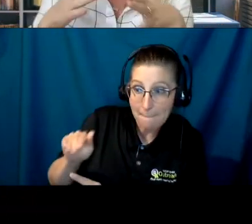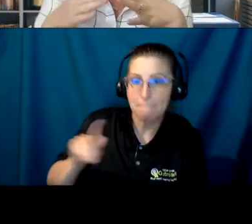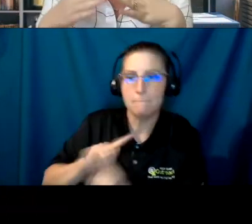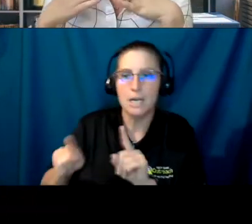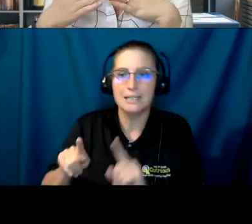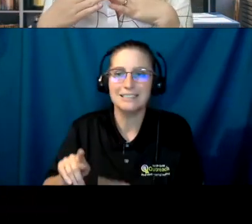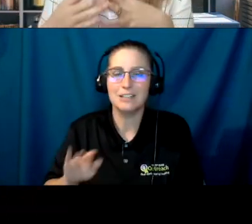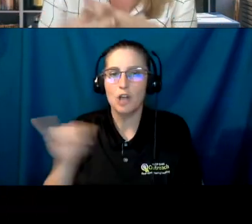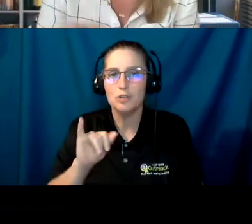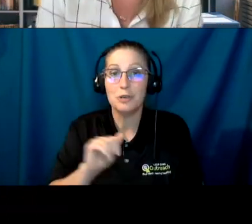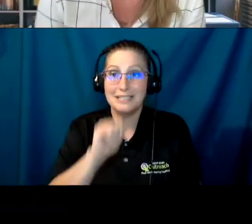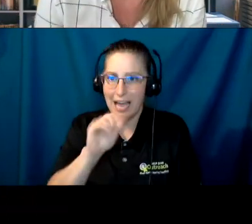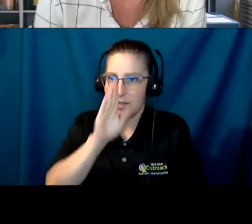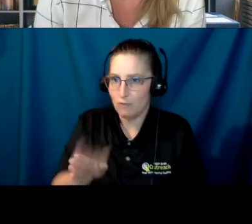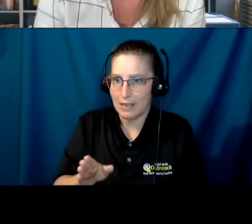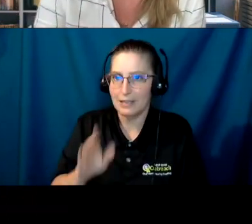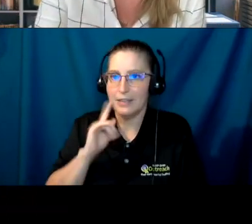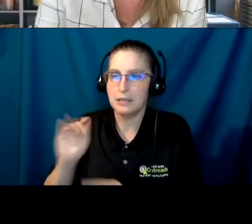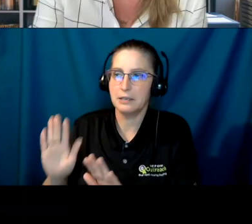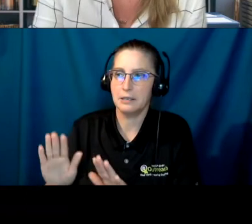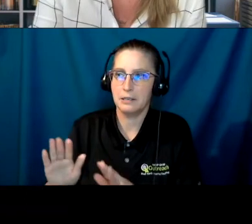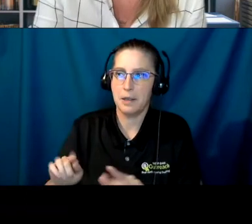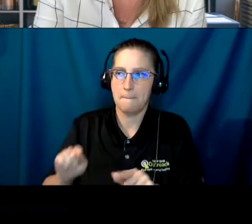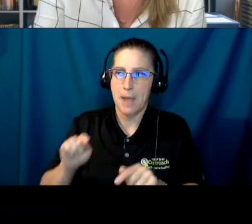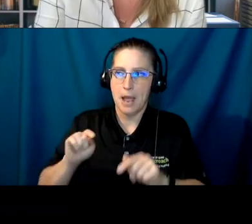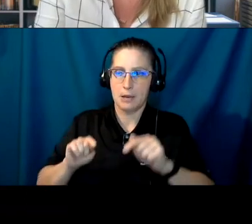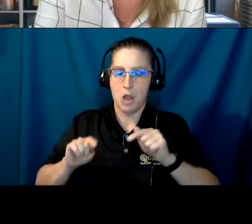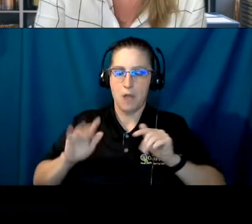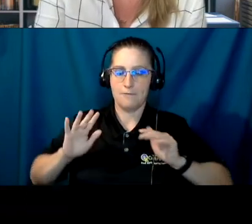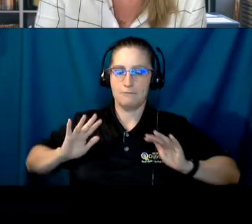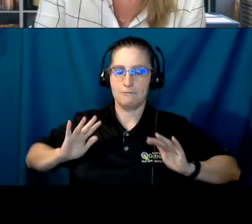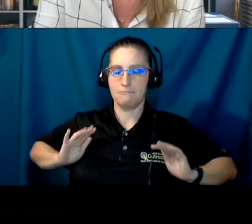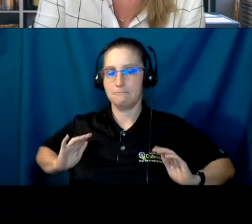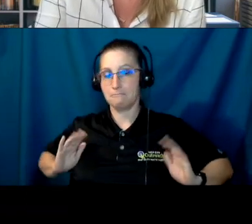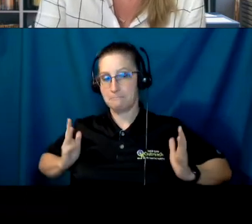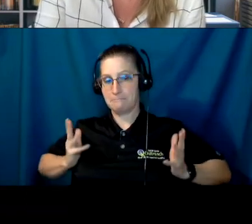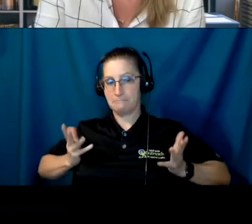like, kind of fade yourself out again. And so you know, how are you going to bridge that